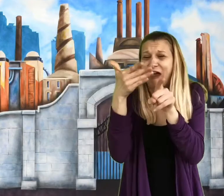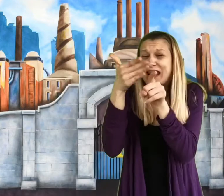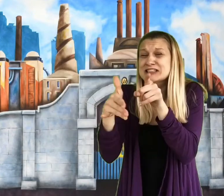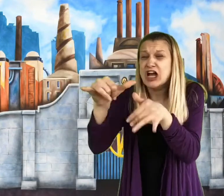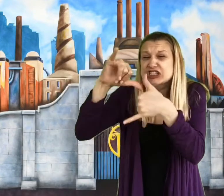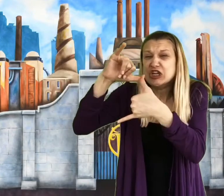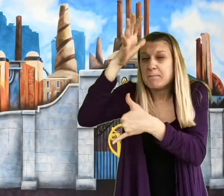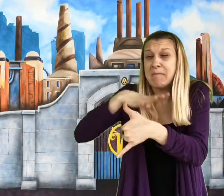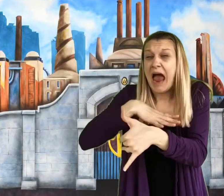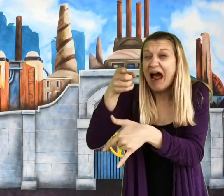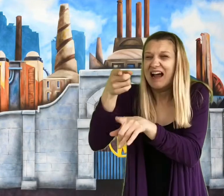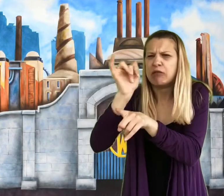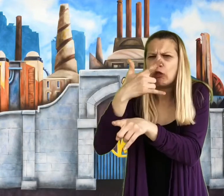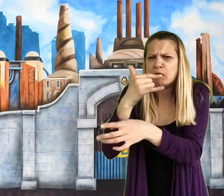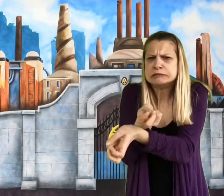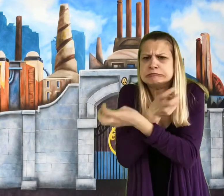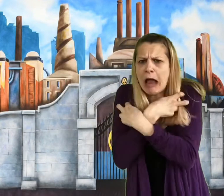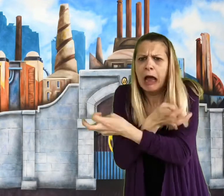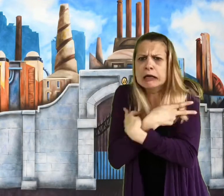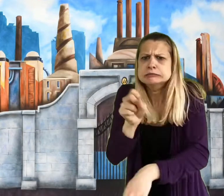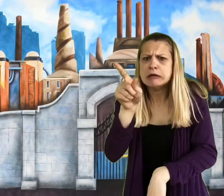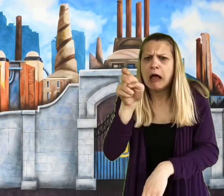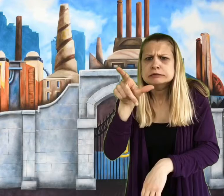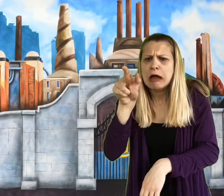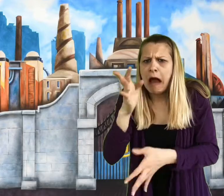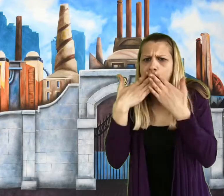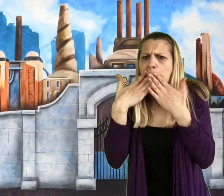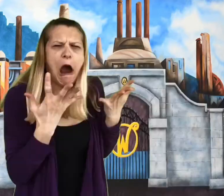"He's beside the old fellow who looks like a skeleton."